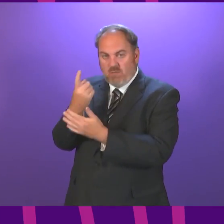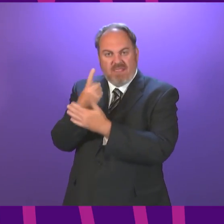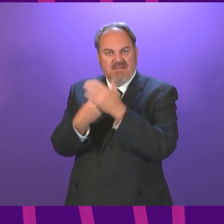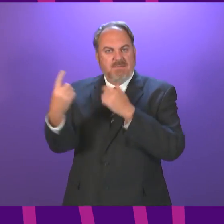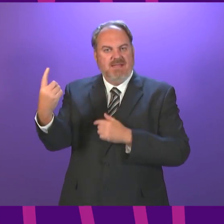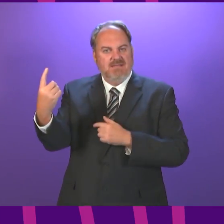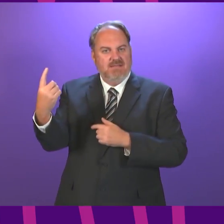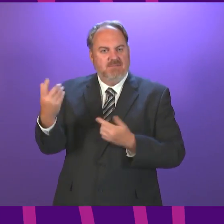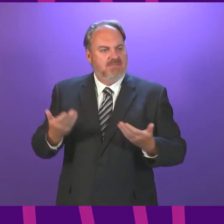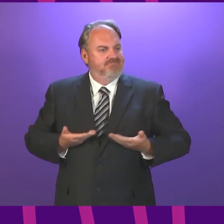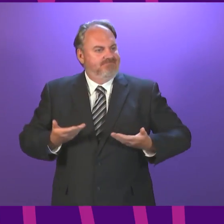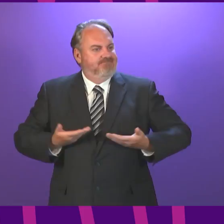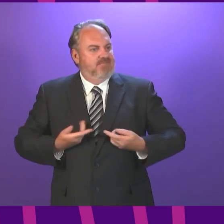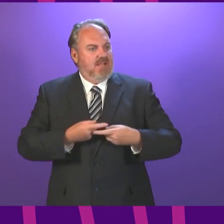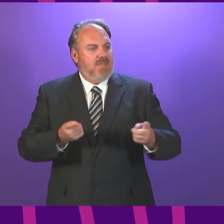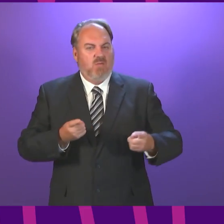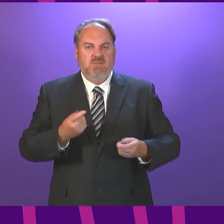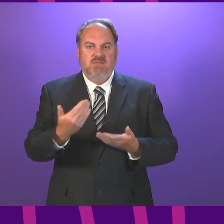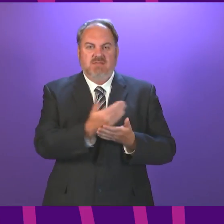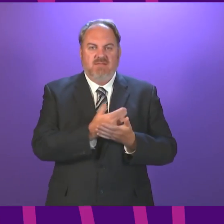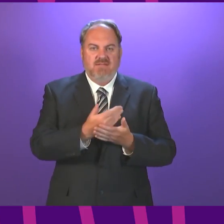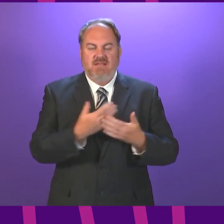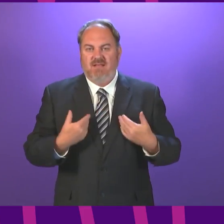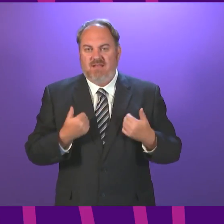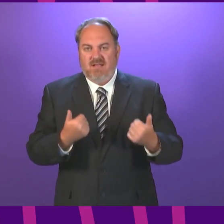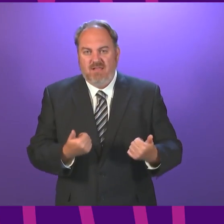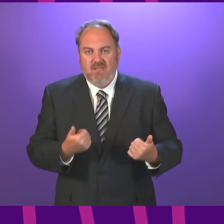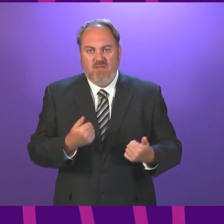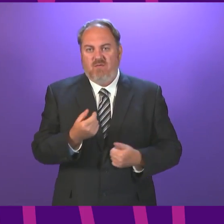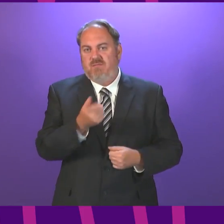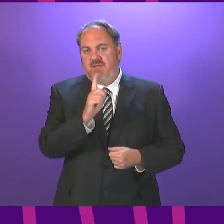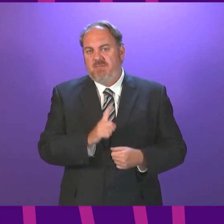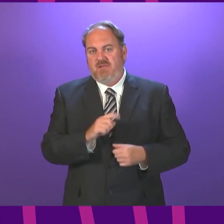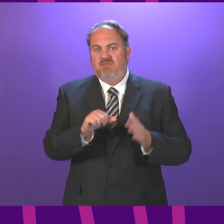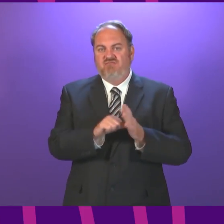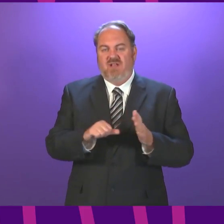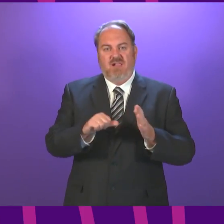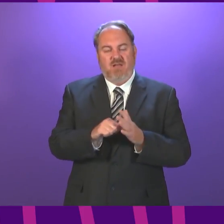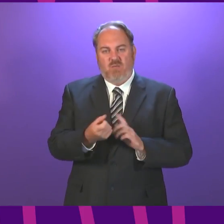must focus on the devolved public health and justice systems that it controls. When will